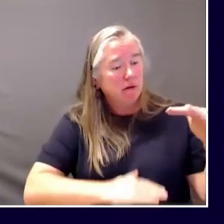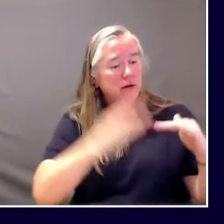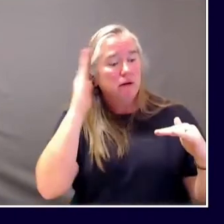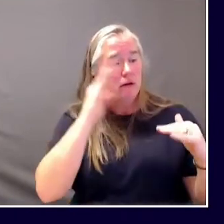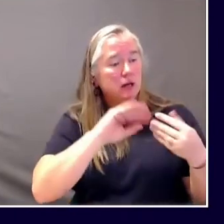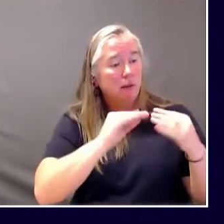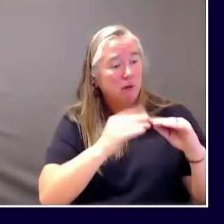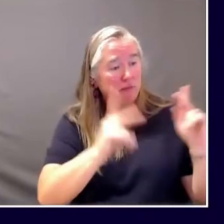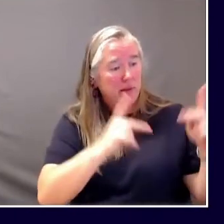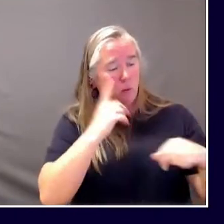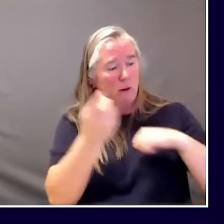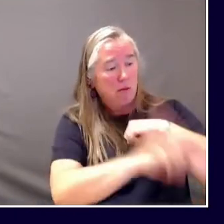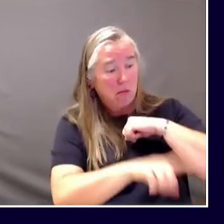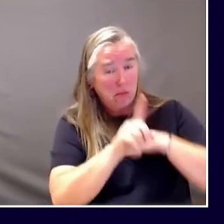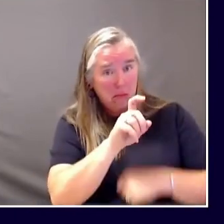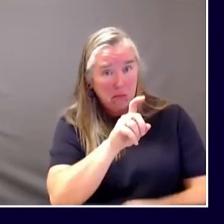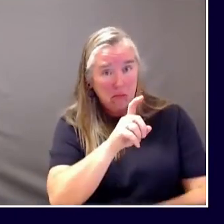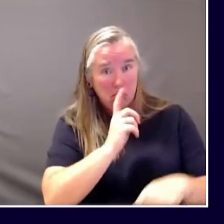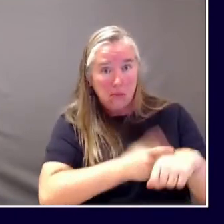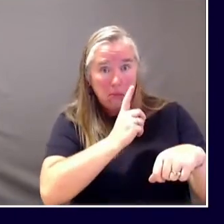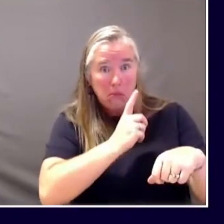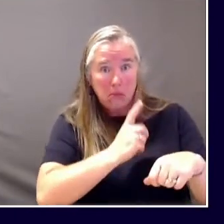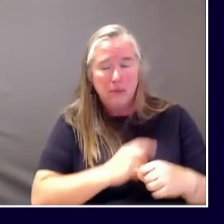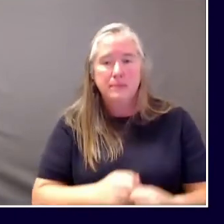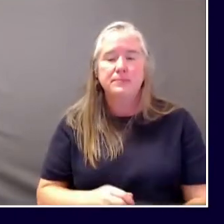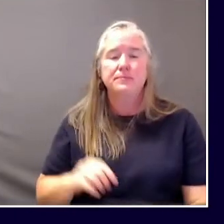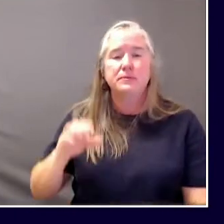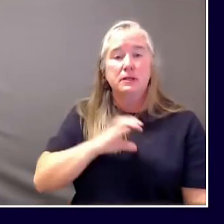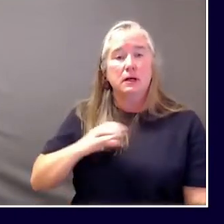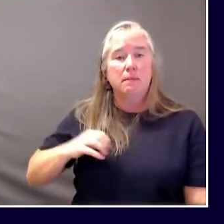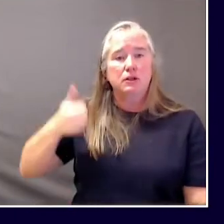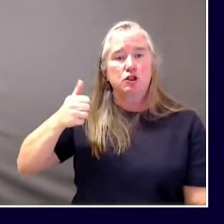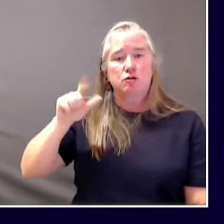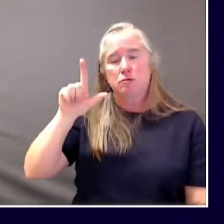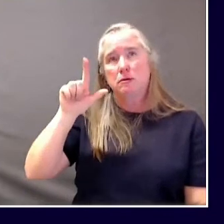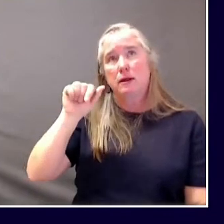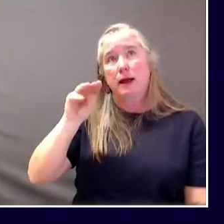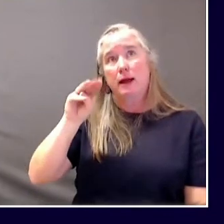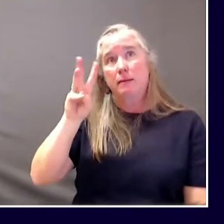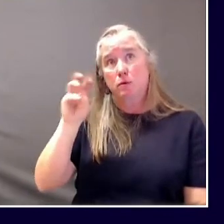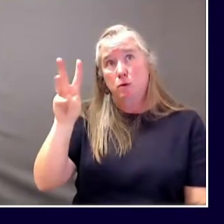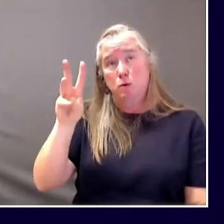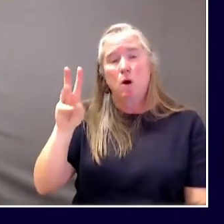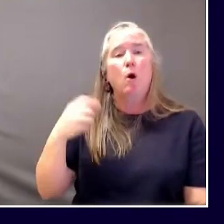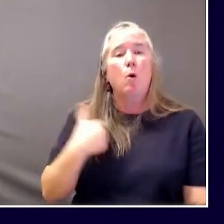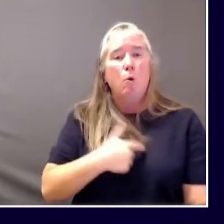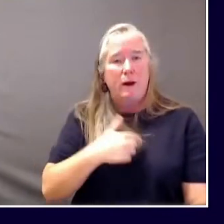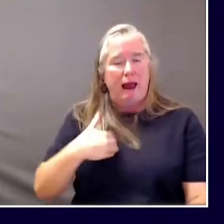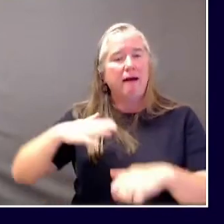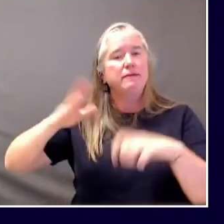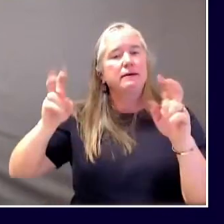they'll be a penalty